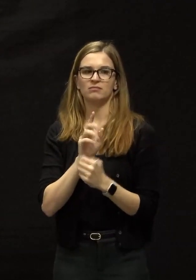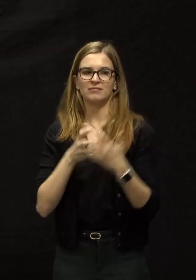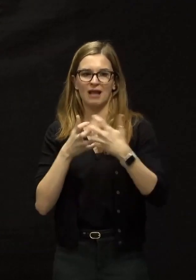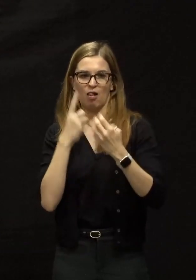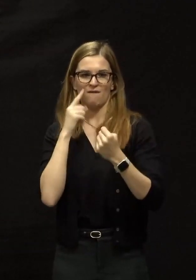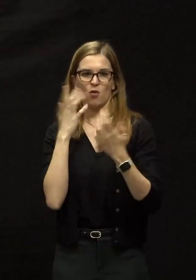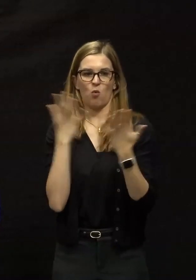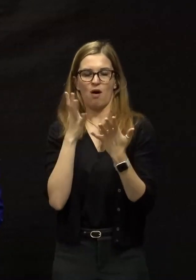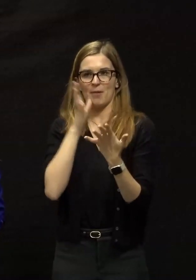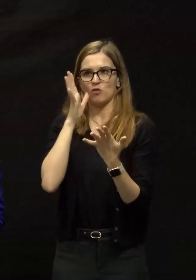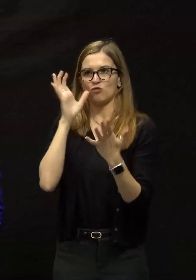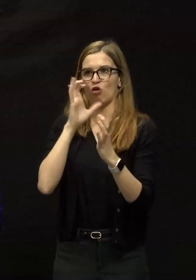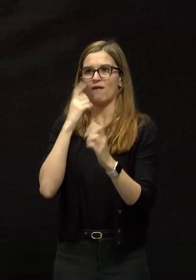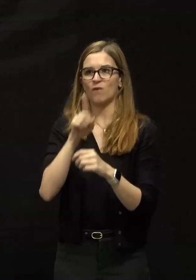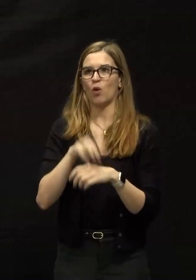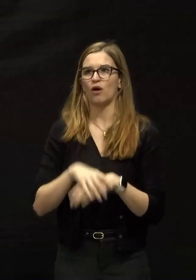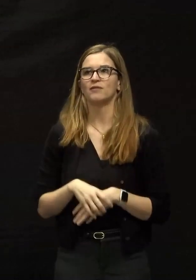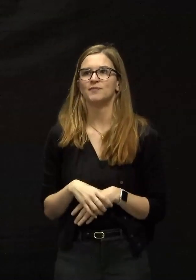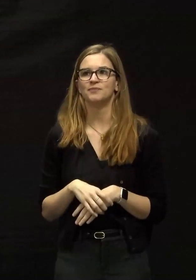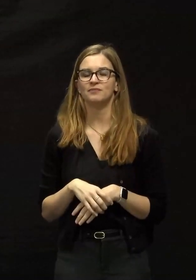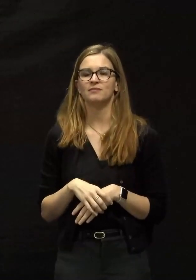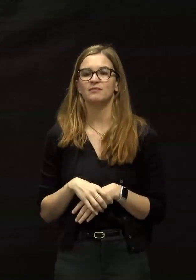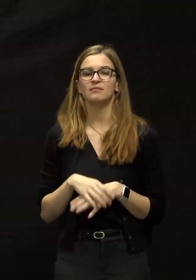trying to match up what is it they're actually looking for.